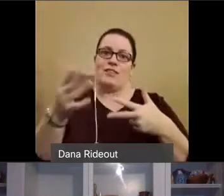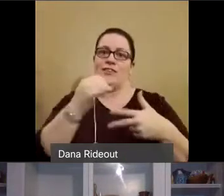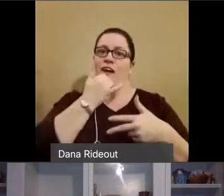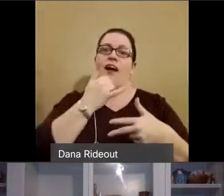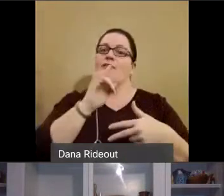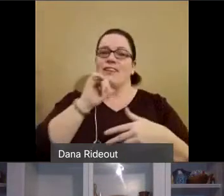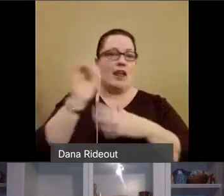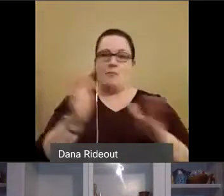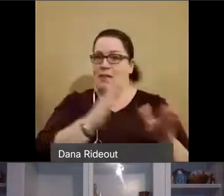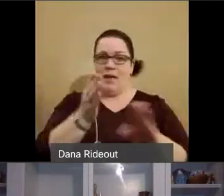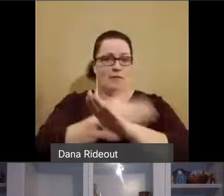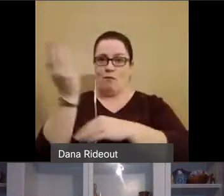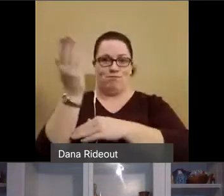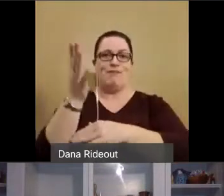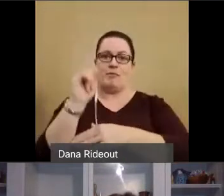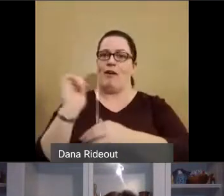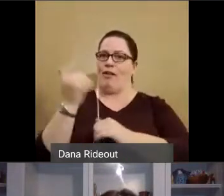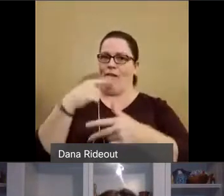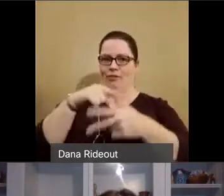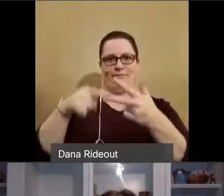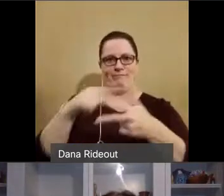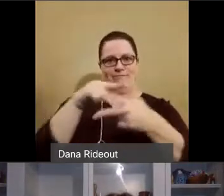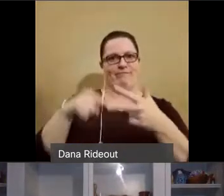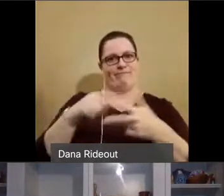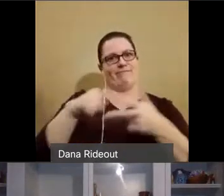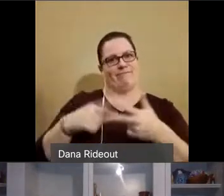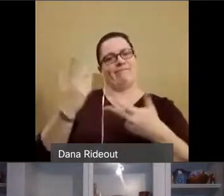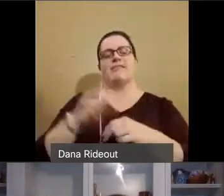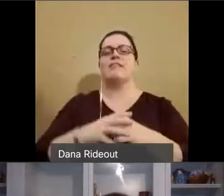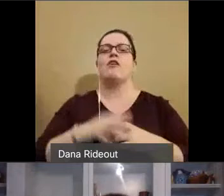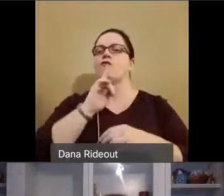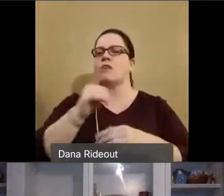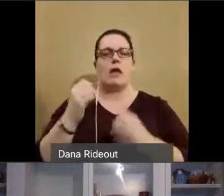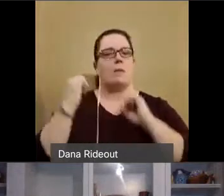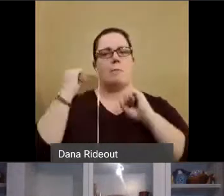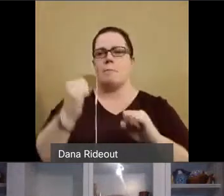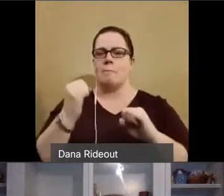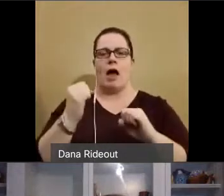But I'd say, you know, it's a real powerful of move that shifts discussion.